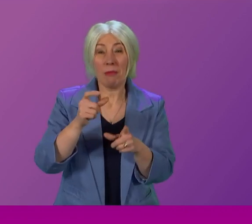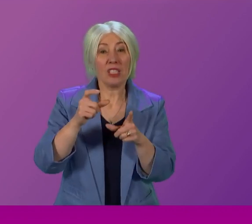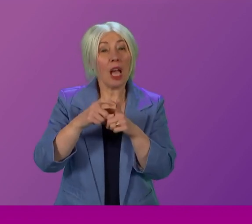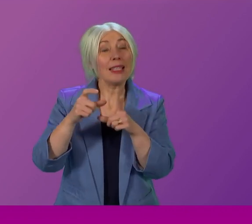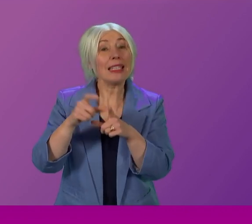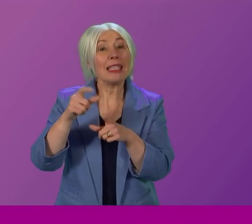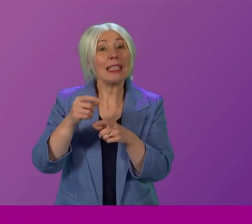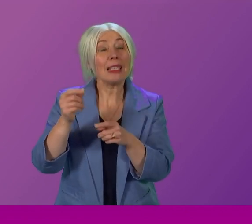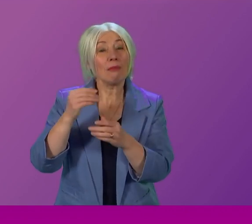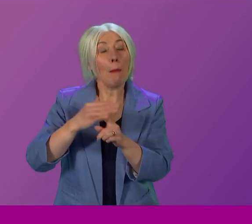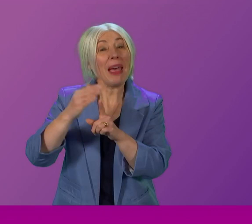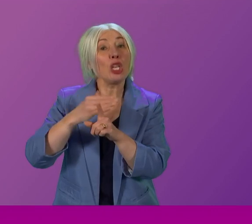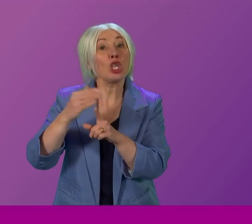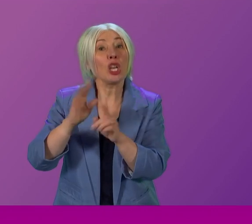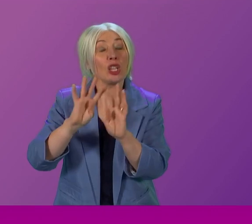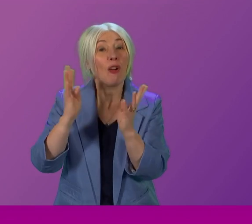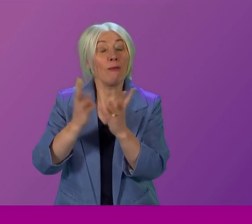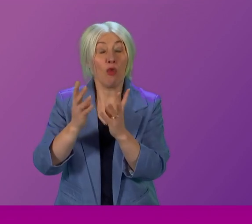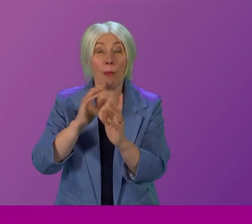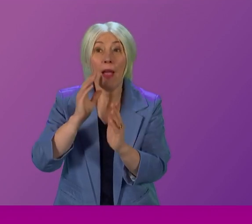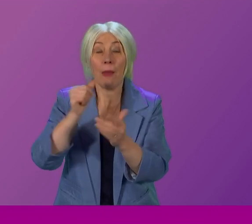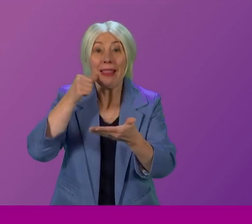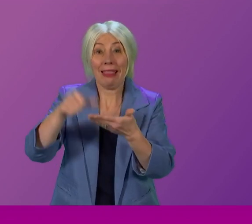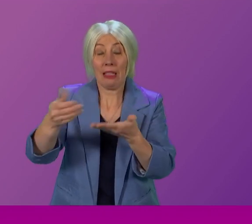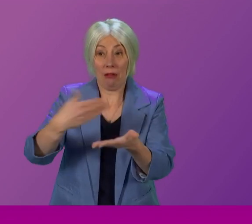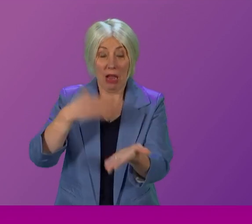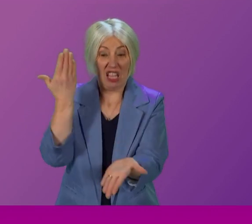its elderly members are receiving alarming letters demanding payment from their energy